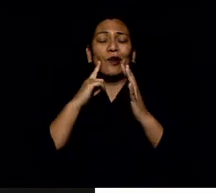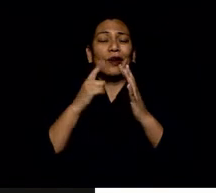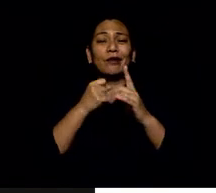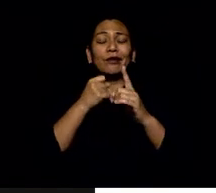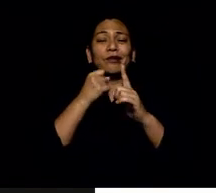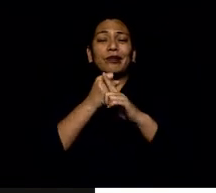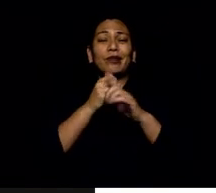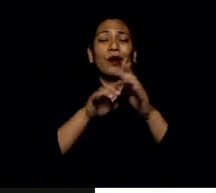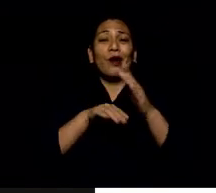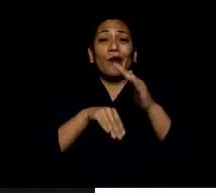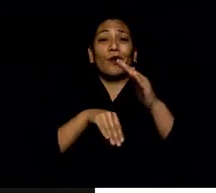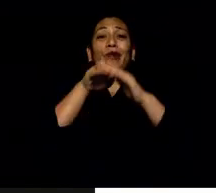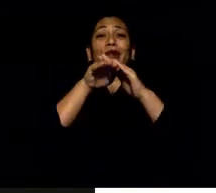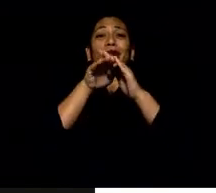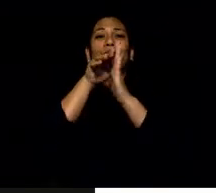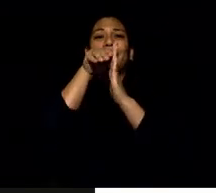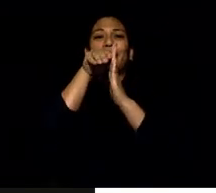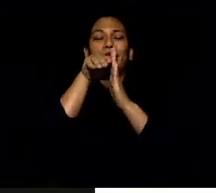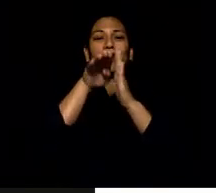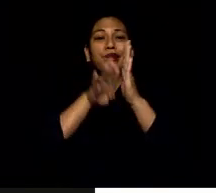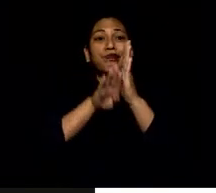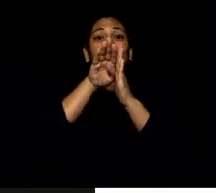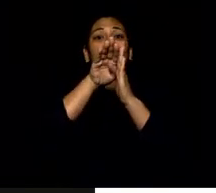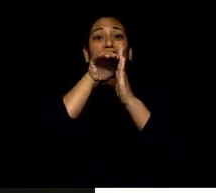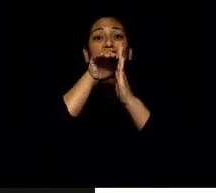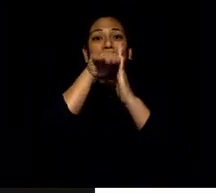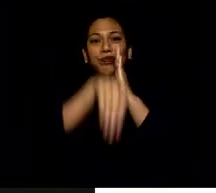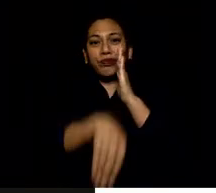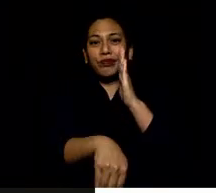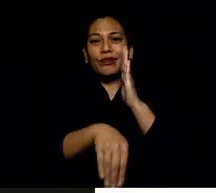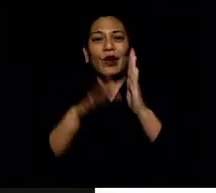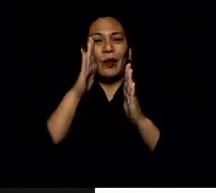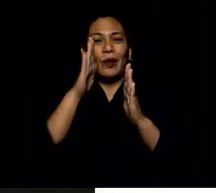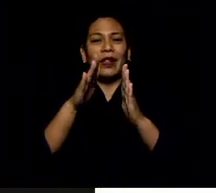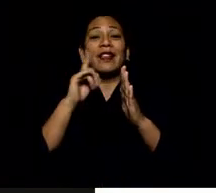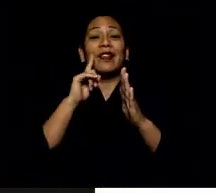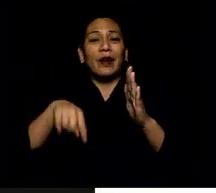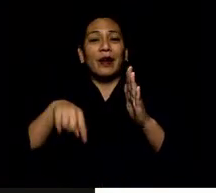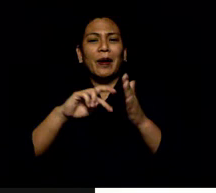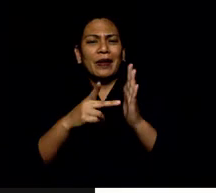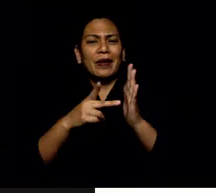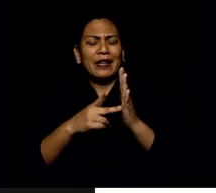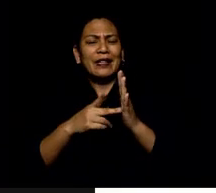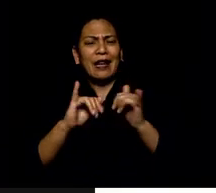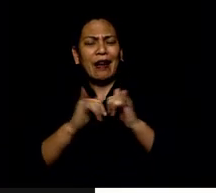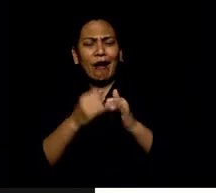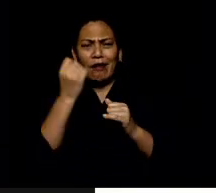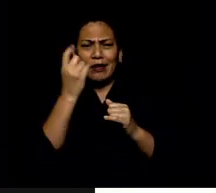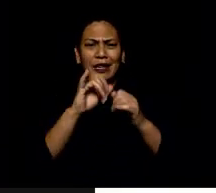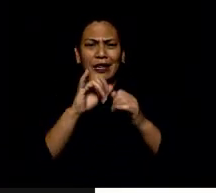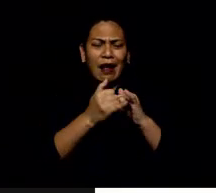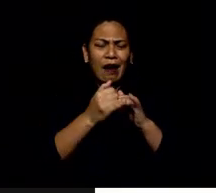in both population and industrial capacity. and industrial capacity, you can also understand by the size of the economy, that the